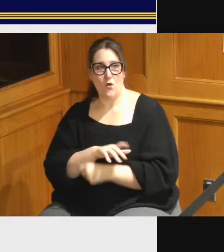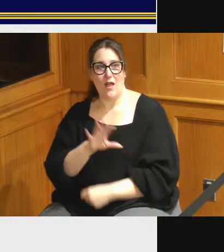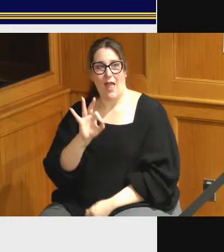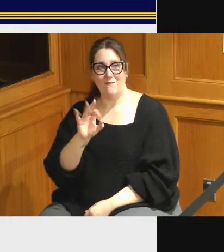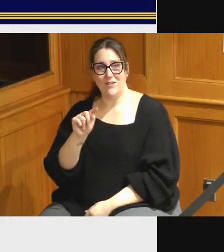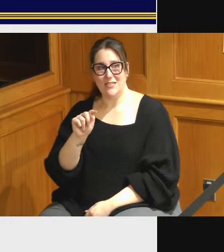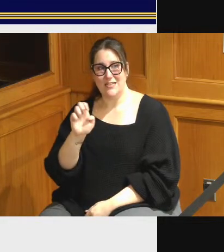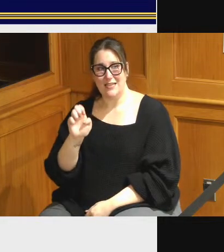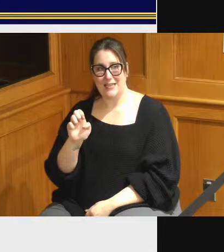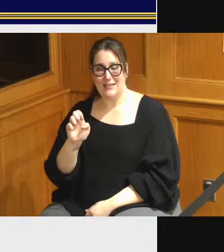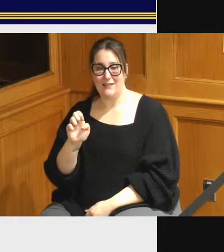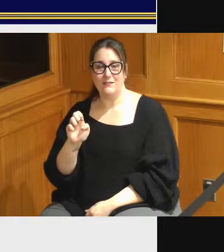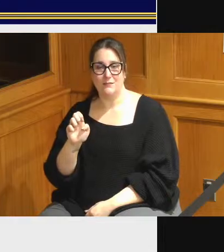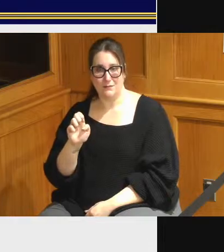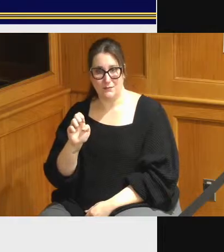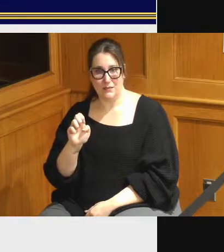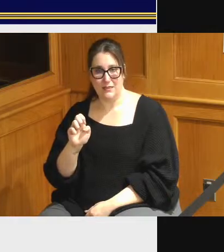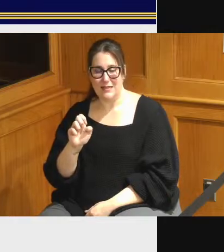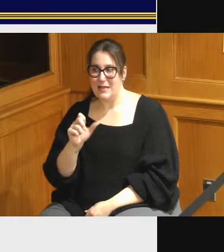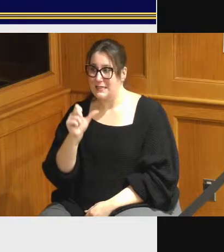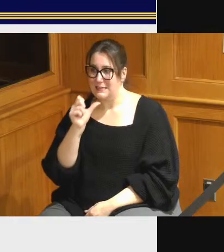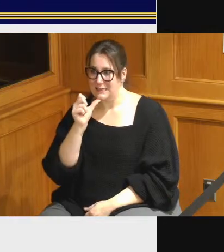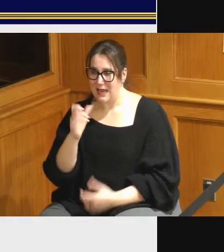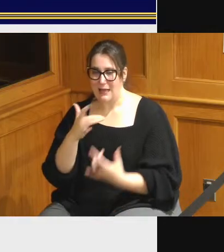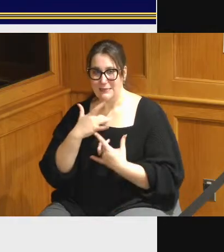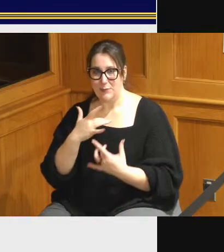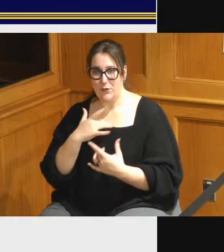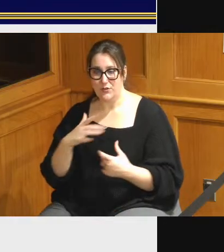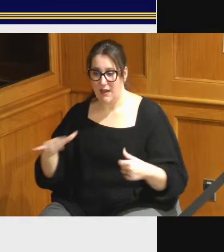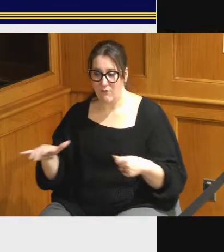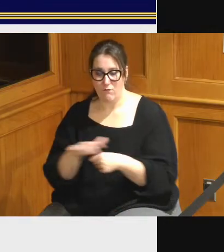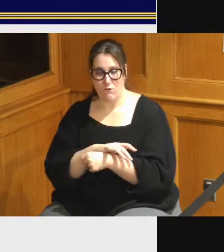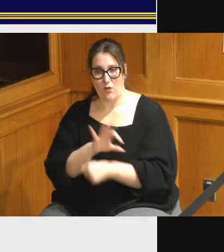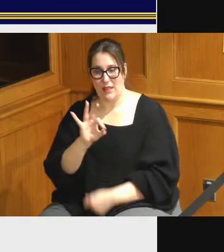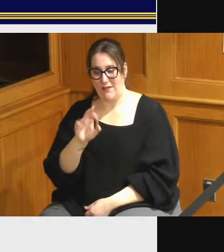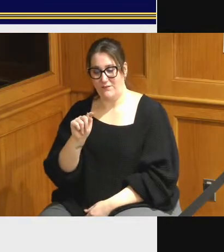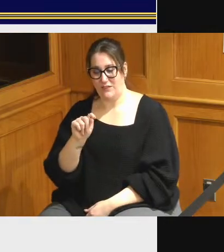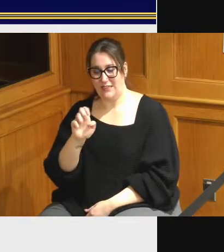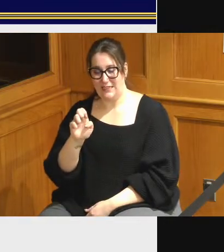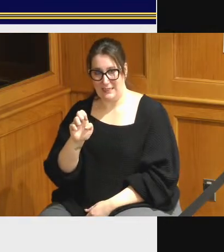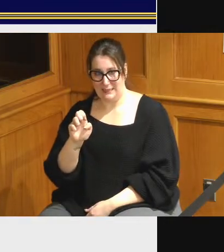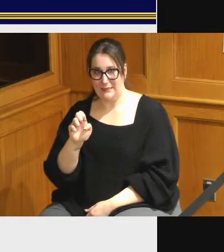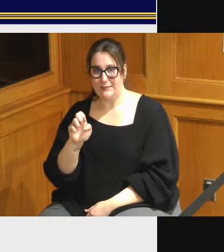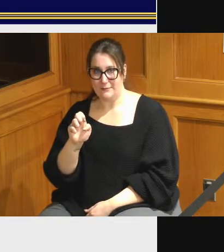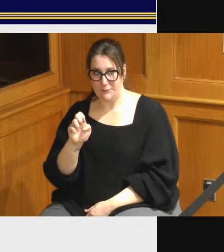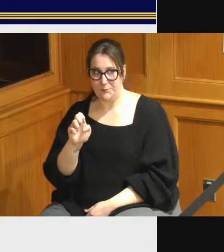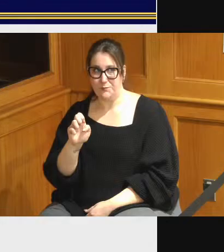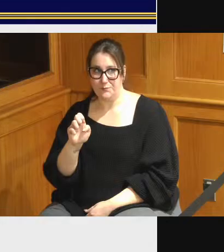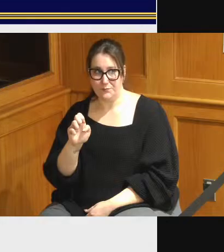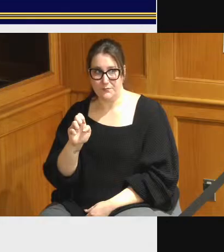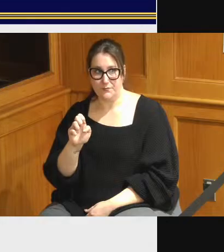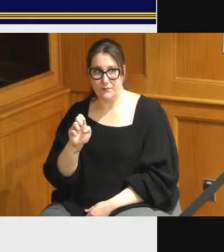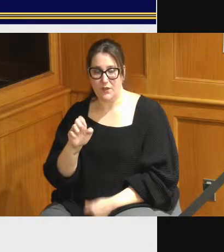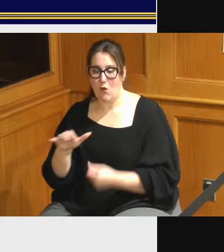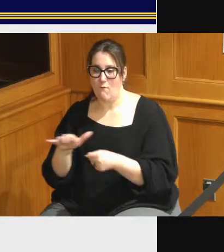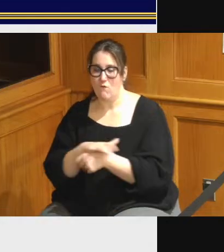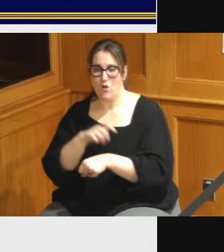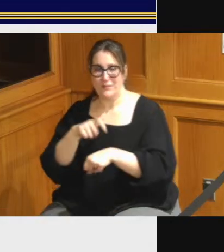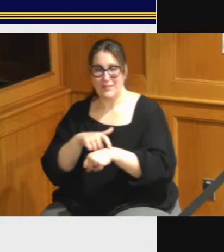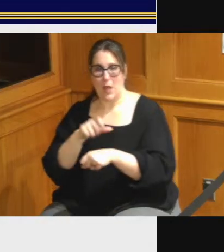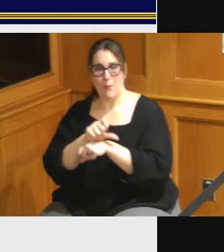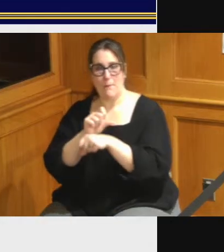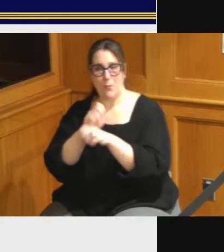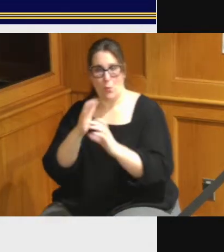It's very unusual to have a full complement of FTEES you know full-time employees but we are